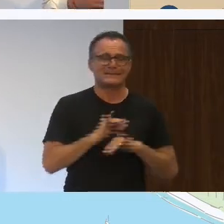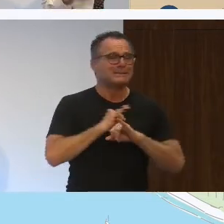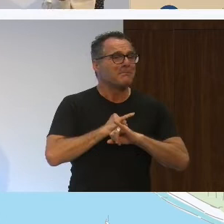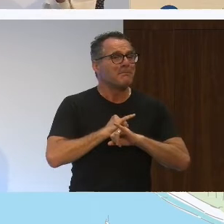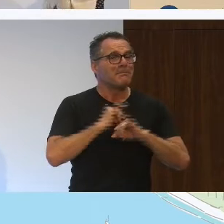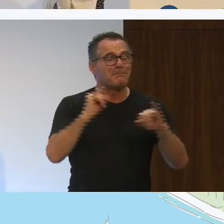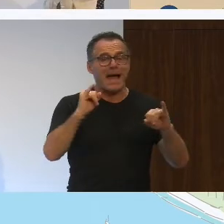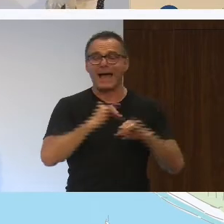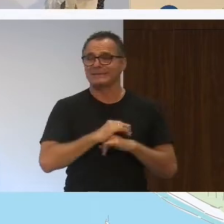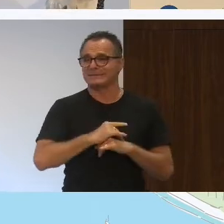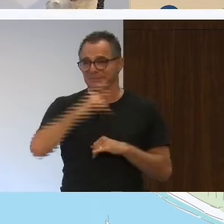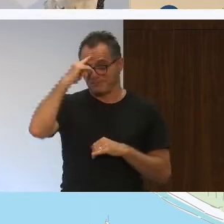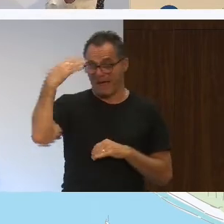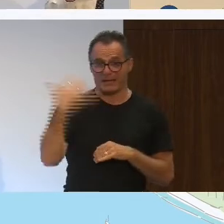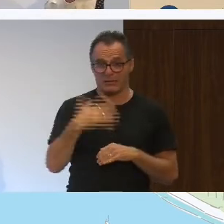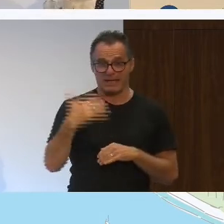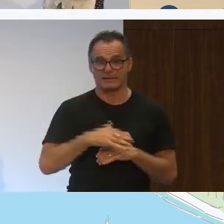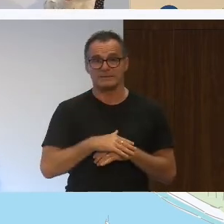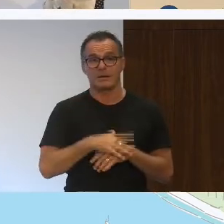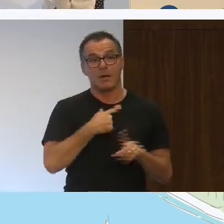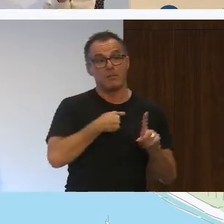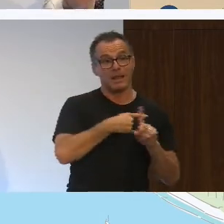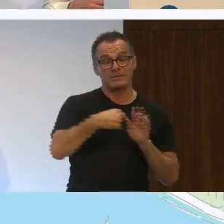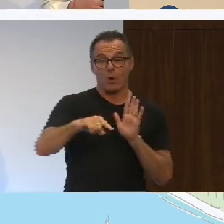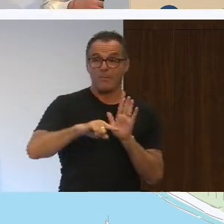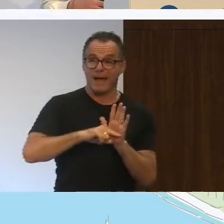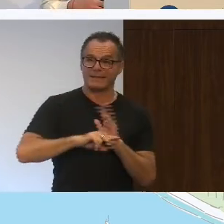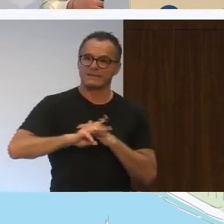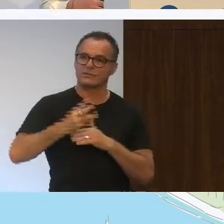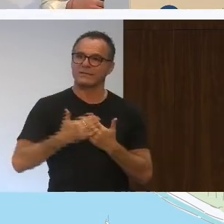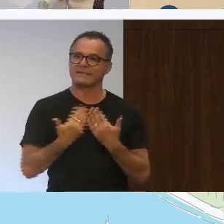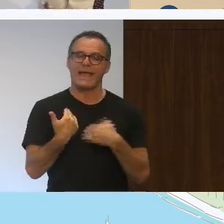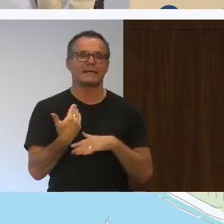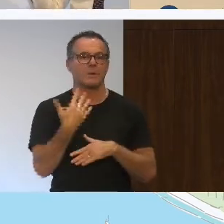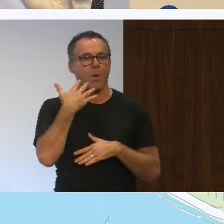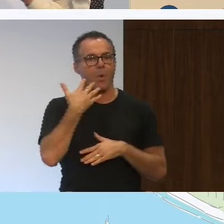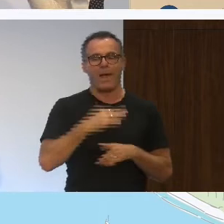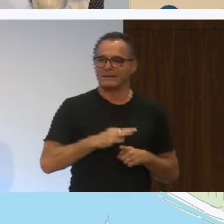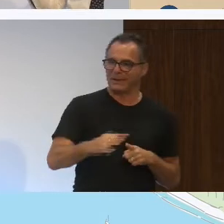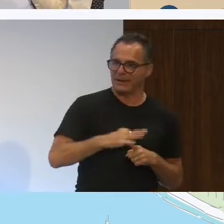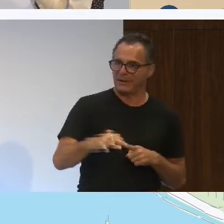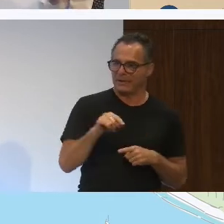sort of plus or minus three days of the onset menstruation and not in the rest of the month before, that means from migraine.